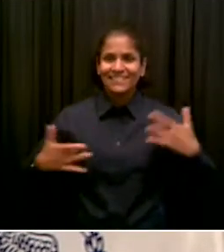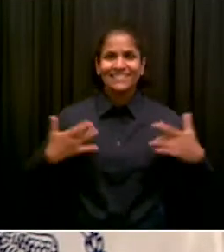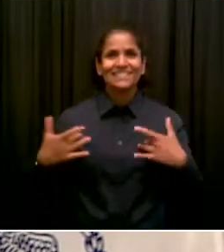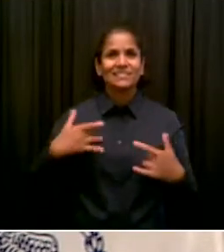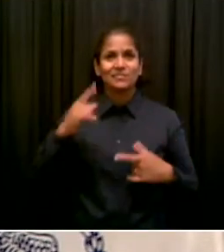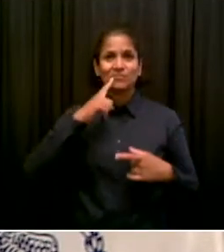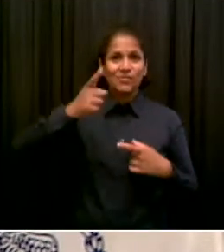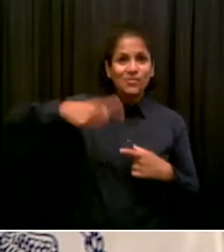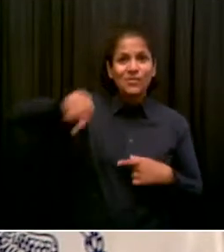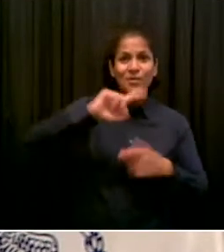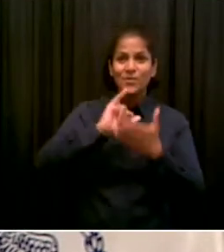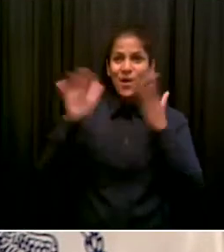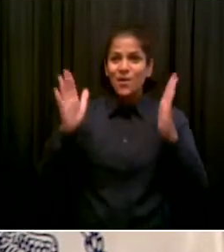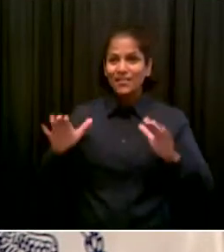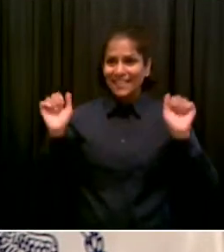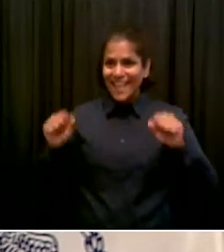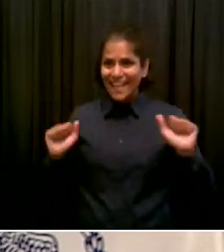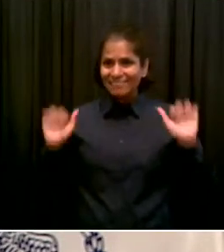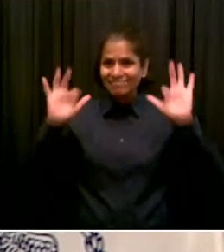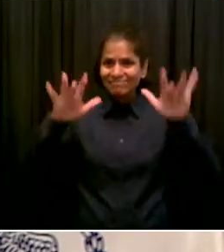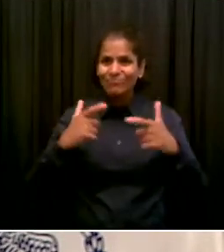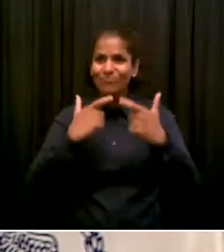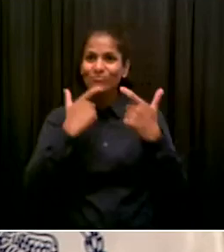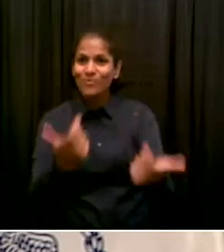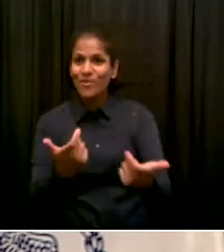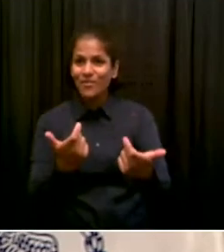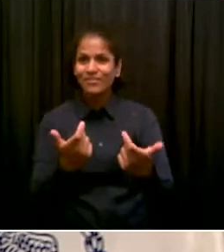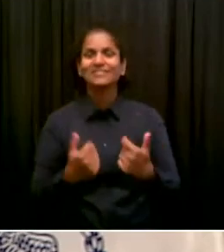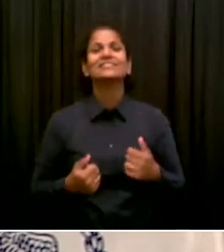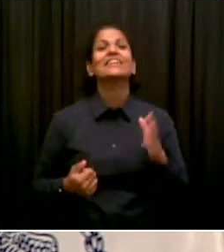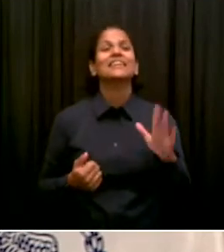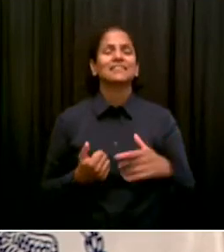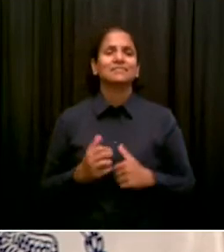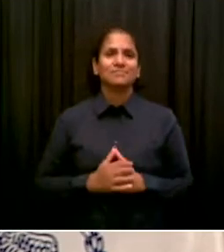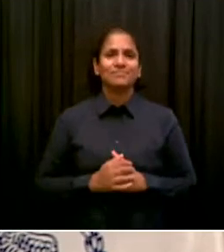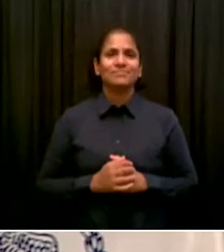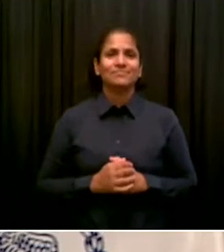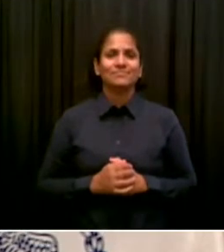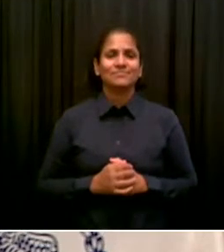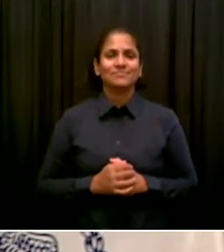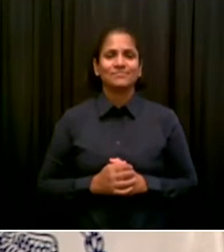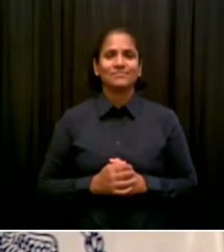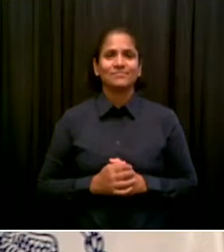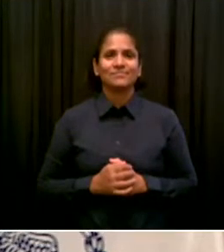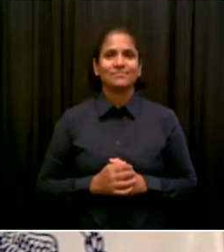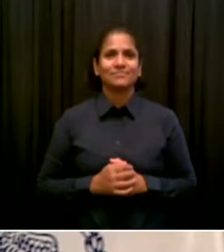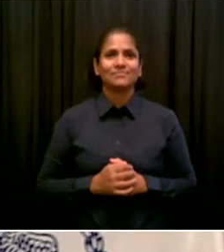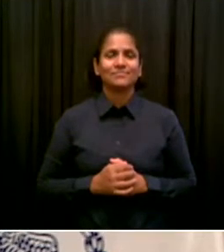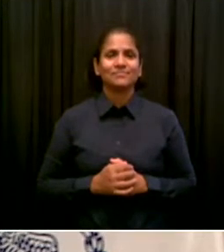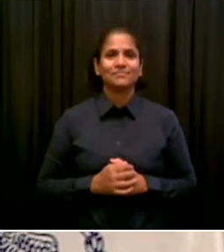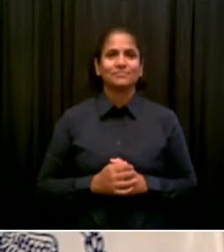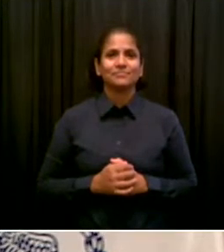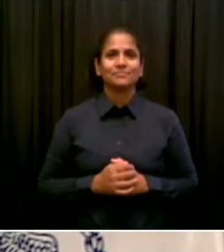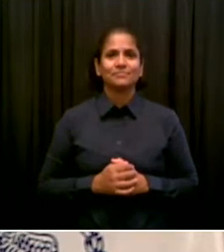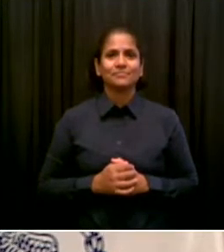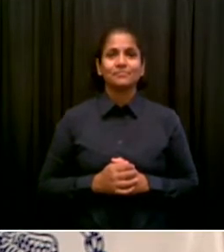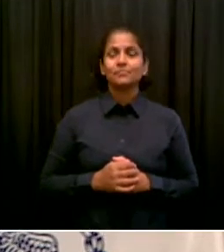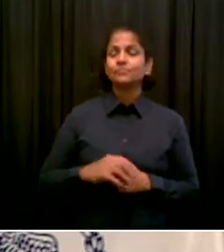EXCITING THAT BROADWAY IS BACK. I URGE ALL NEW YORKERS, F IYOU